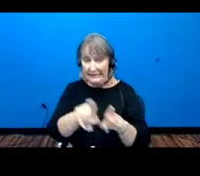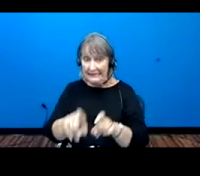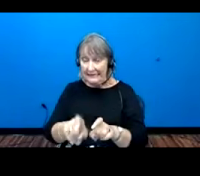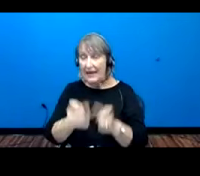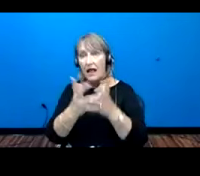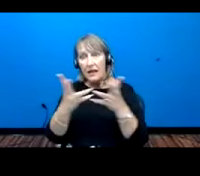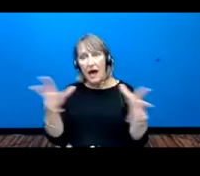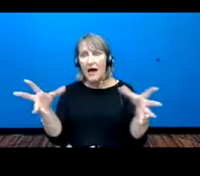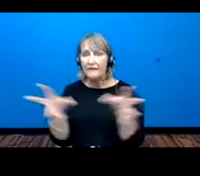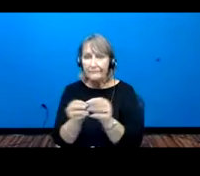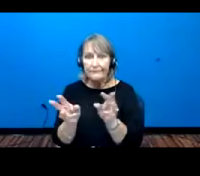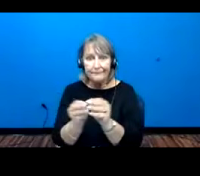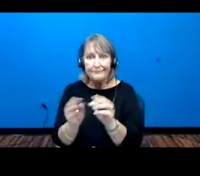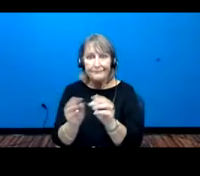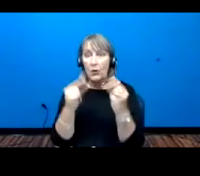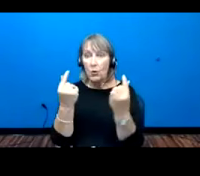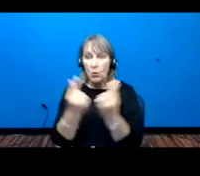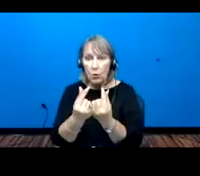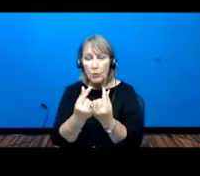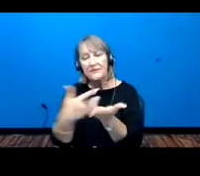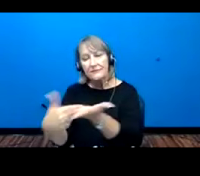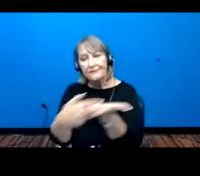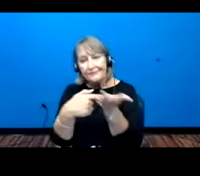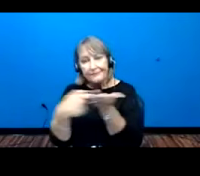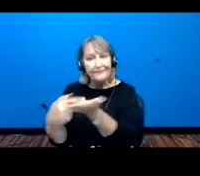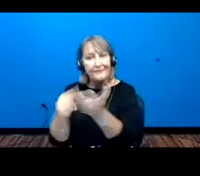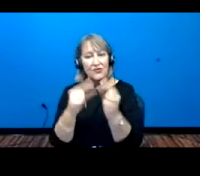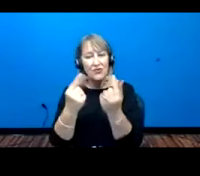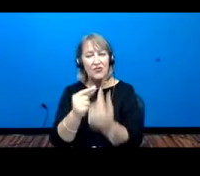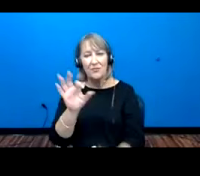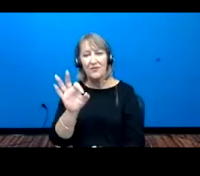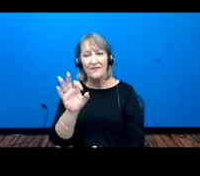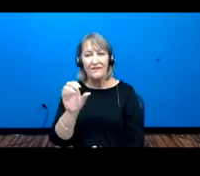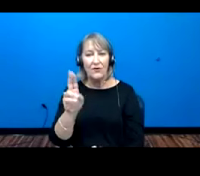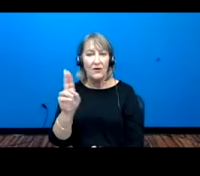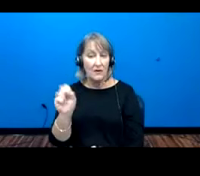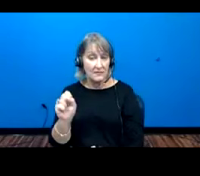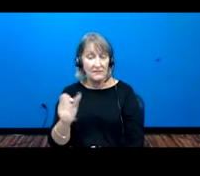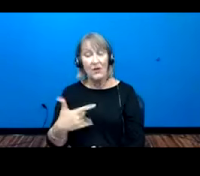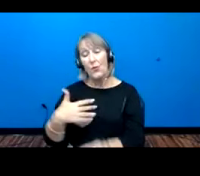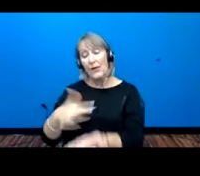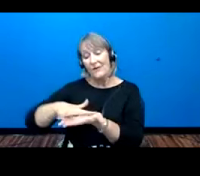just like we've applied within this important project. Our Braille Services are primarily focused